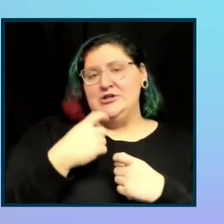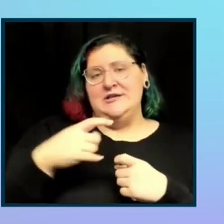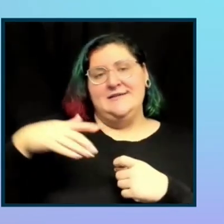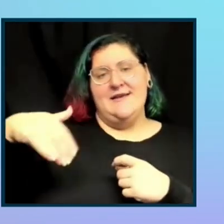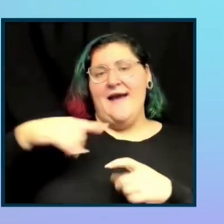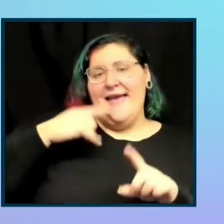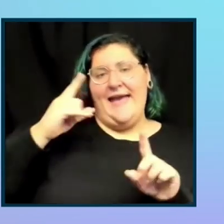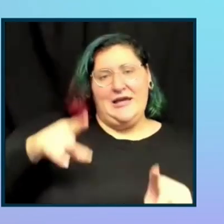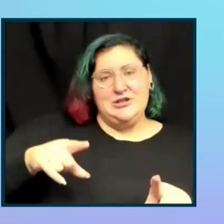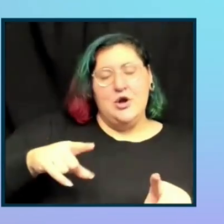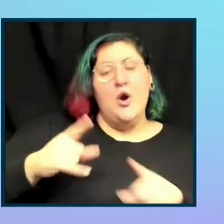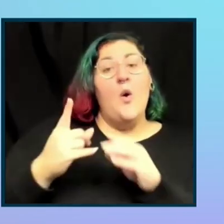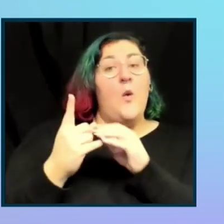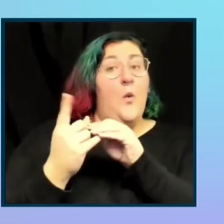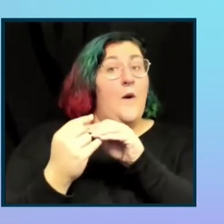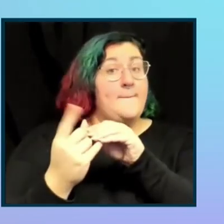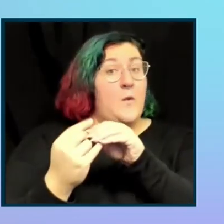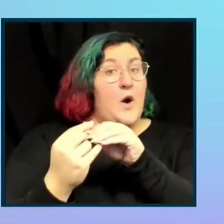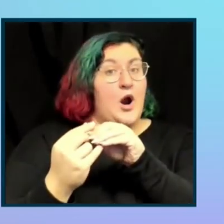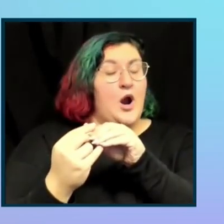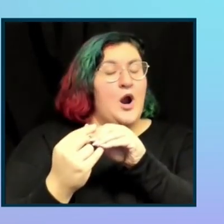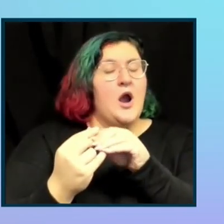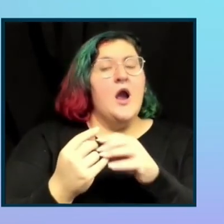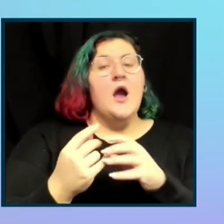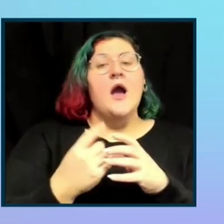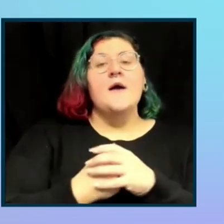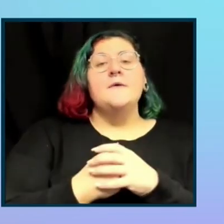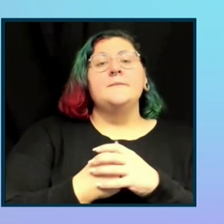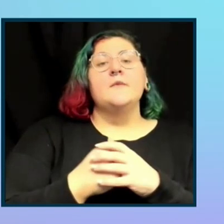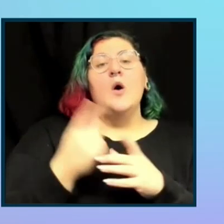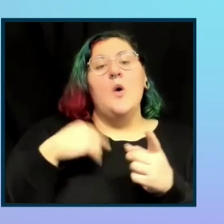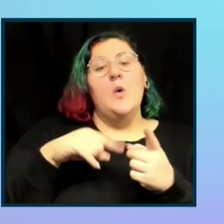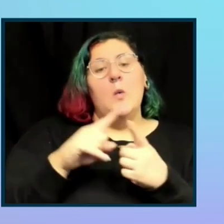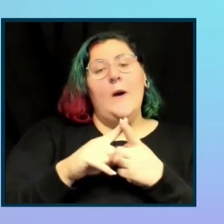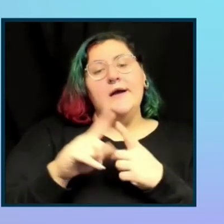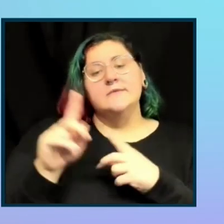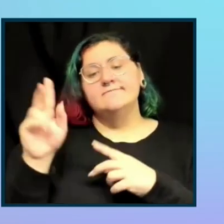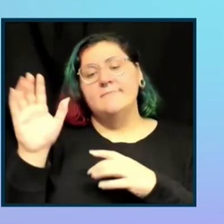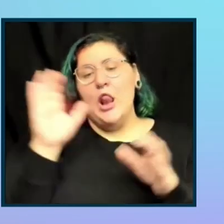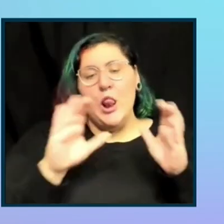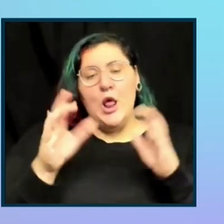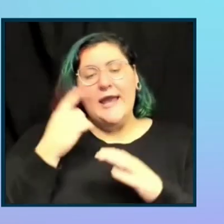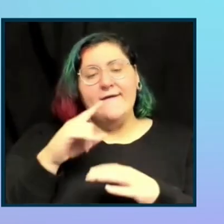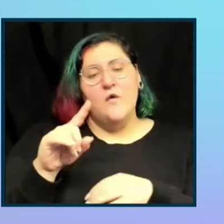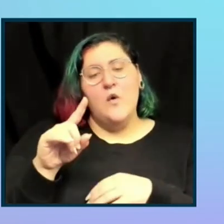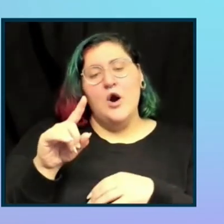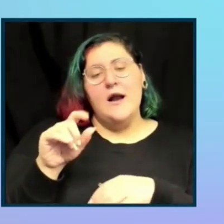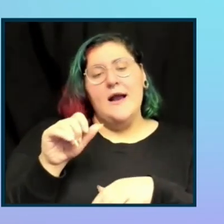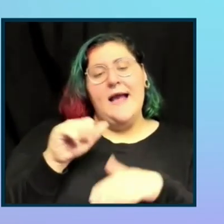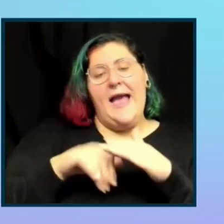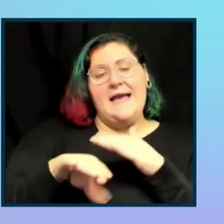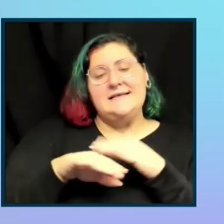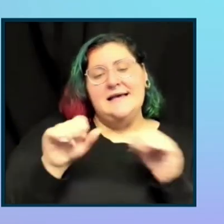Let do one more, this is a great one. "When looking for accessibility features in a new game, "what do you recommend for game designers?